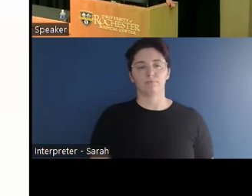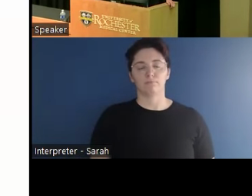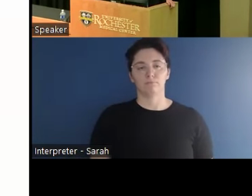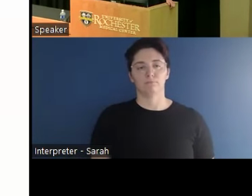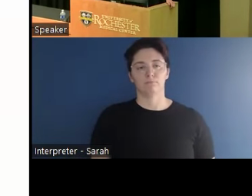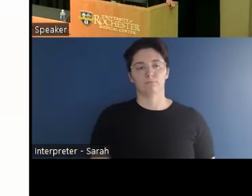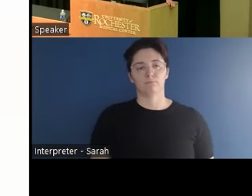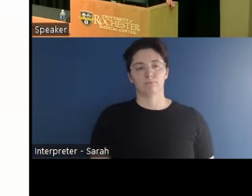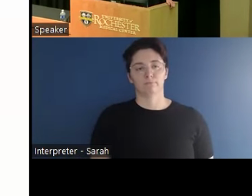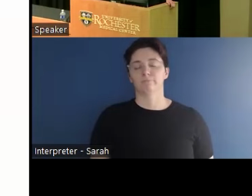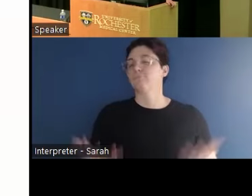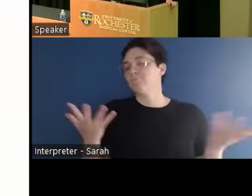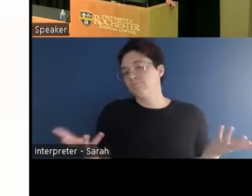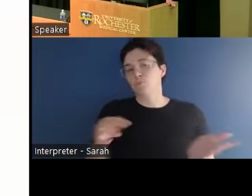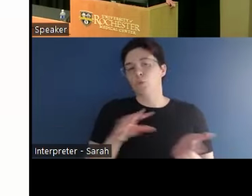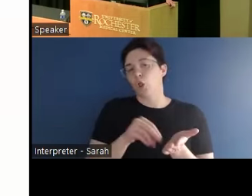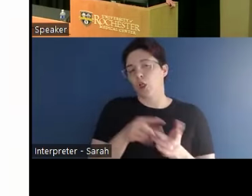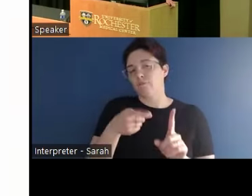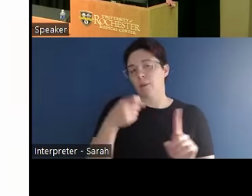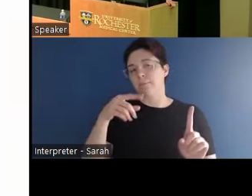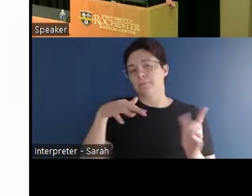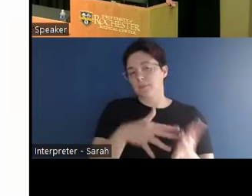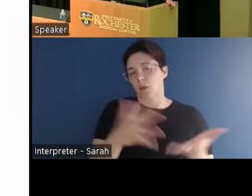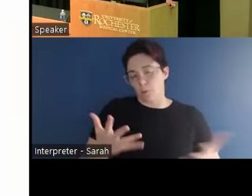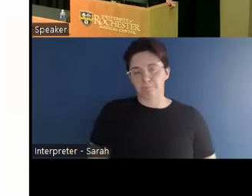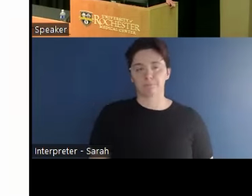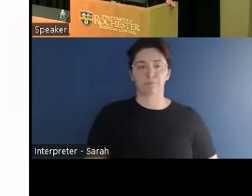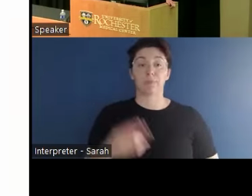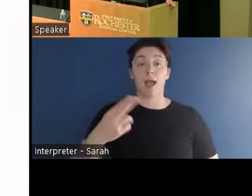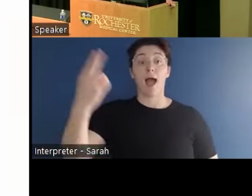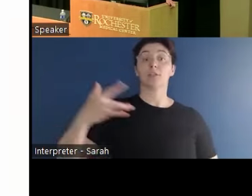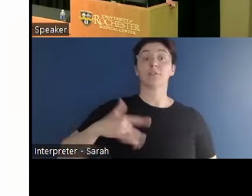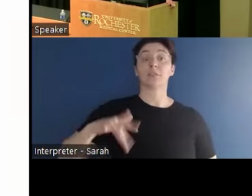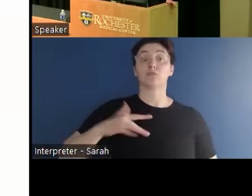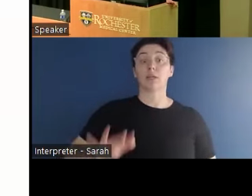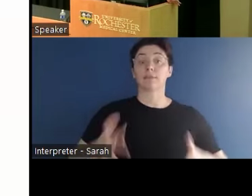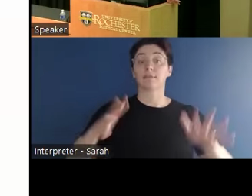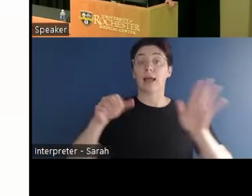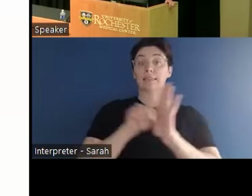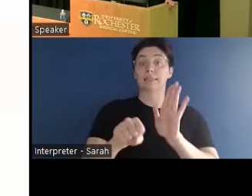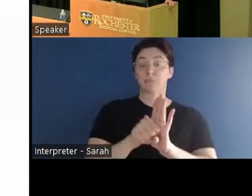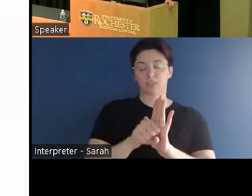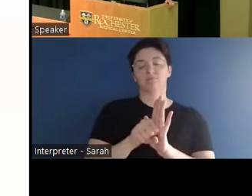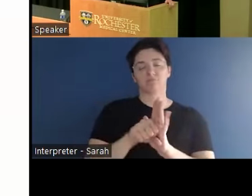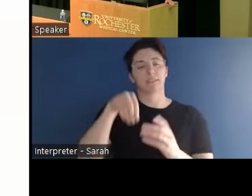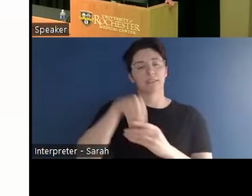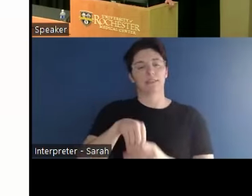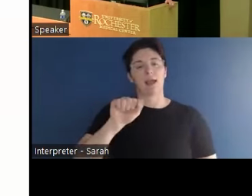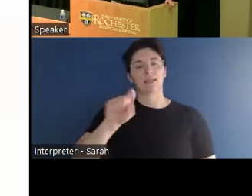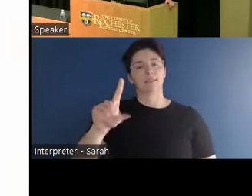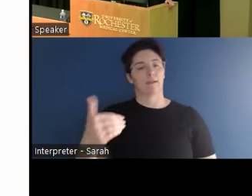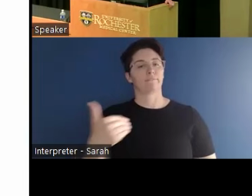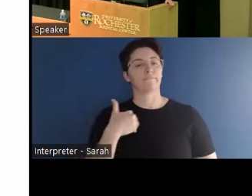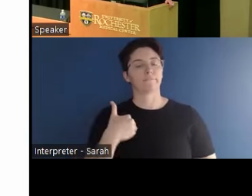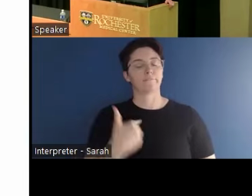so what did we learn here um higher sensory and anxiety symptoms are present in ASD that children